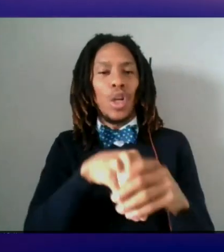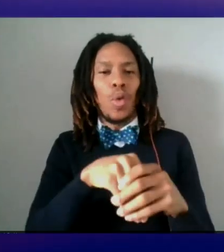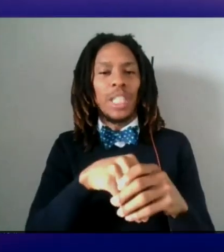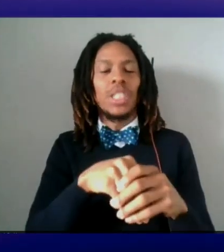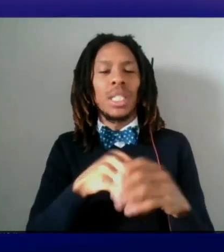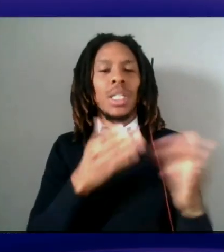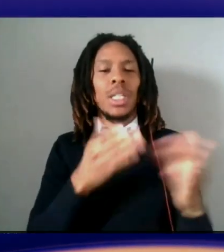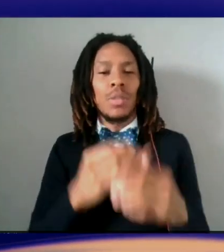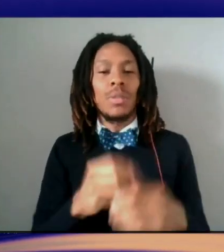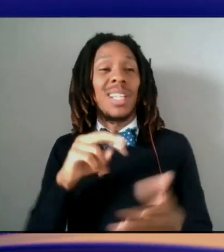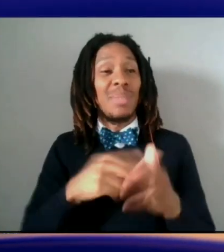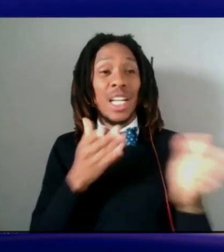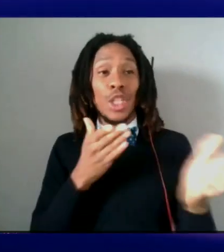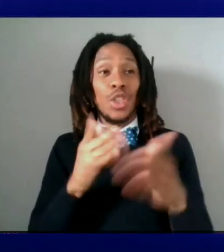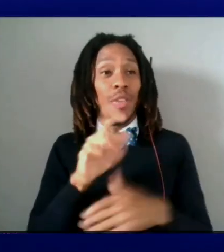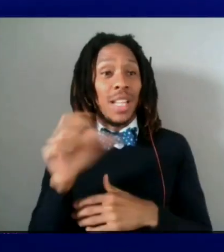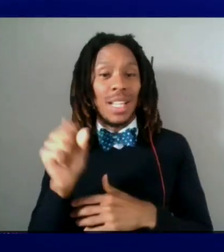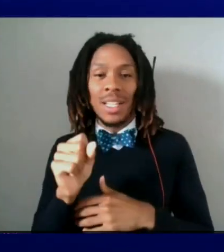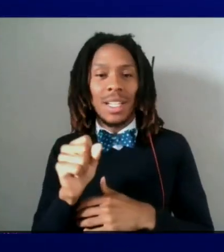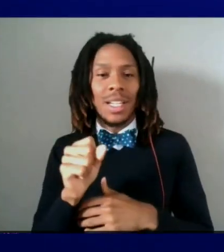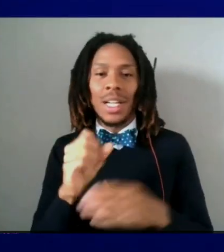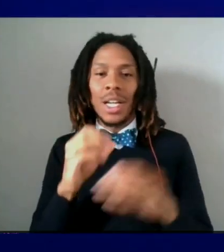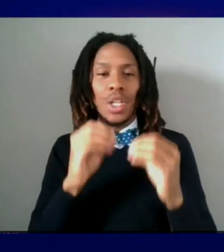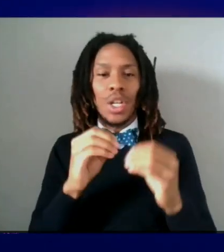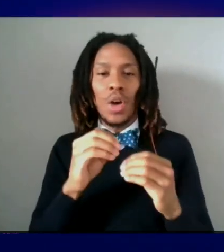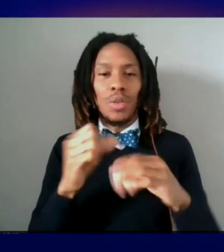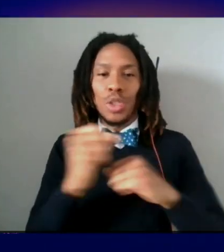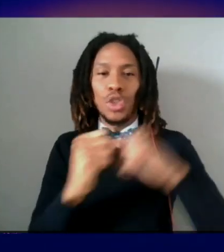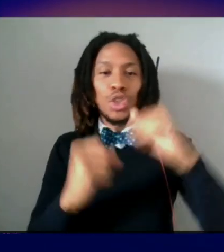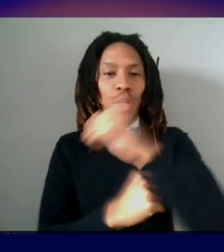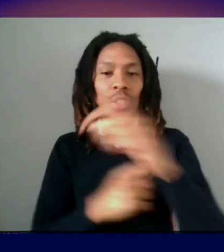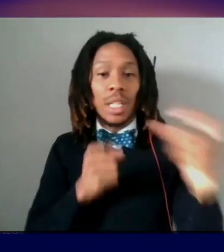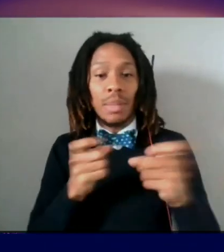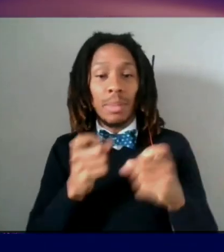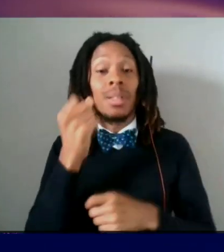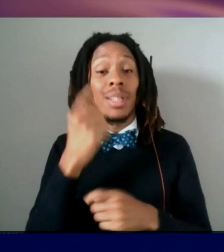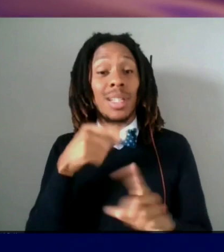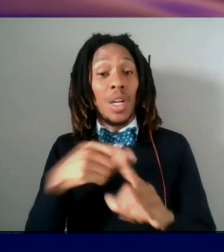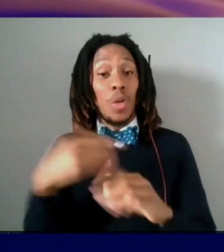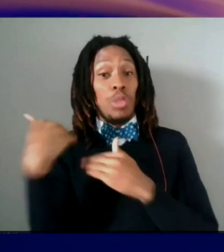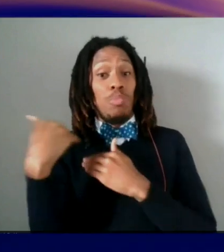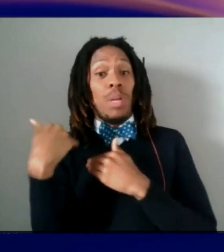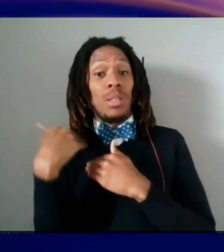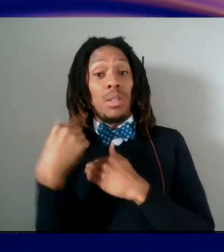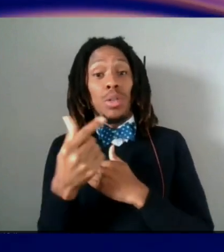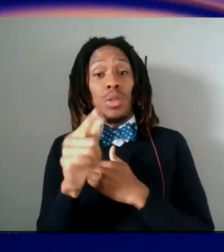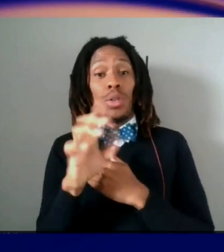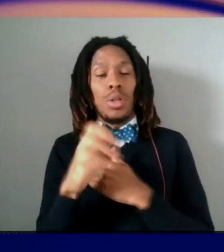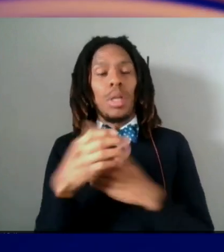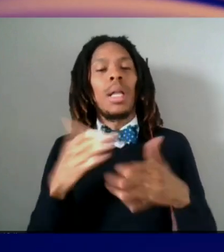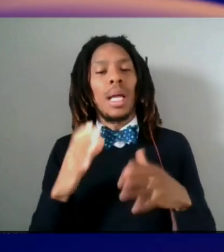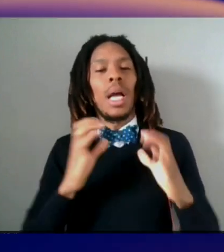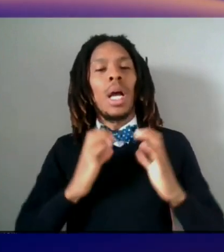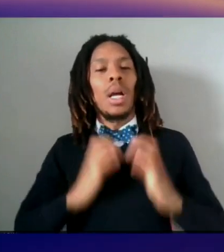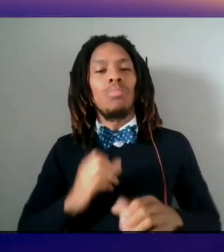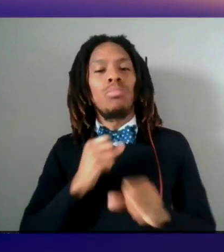which means that there's no infrastructure to manage. But what it does is it allows customers to actually create these data lakes